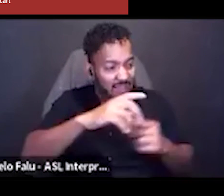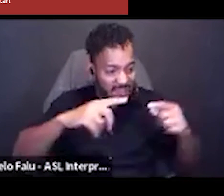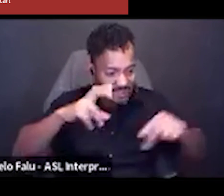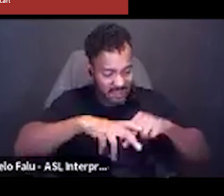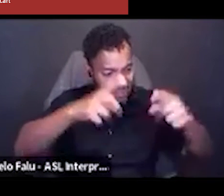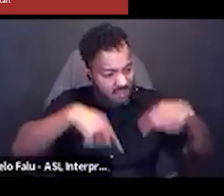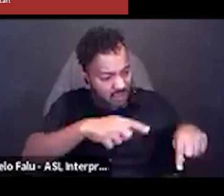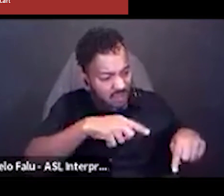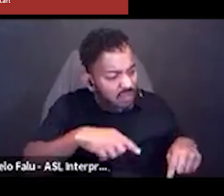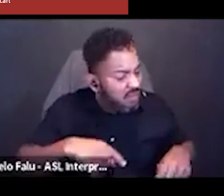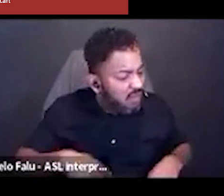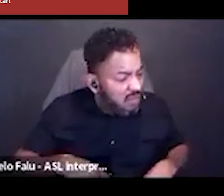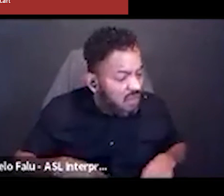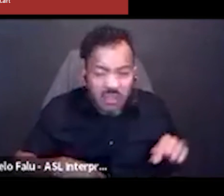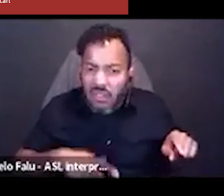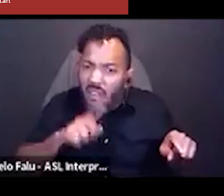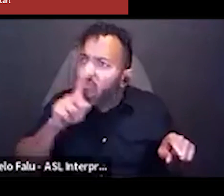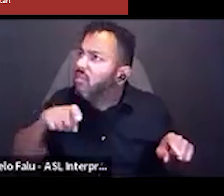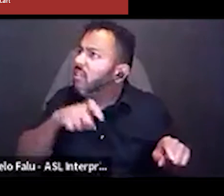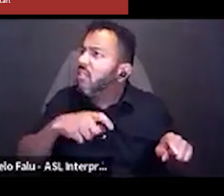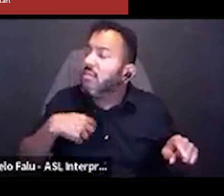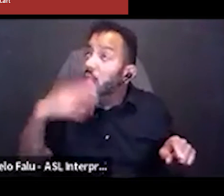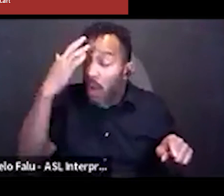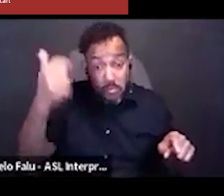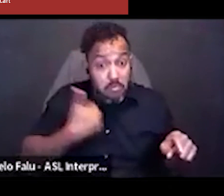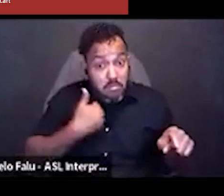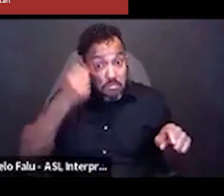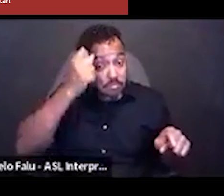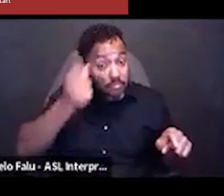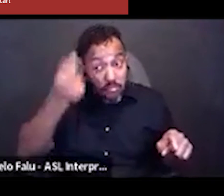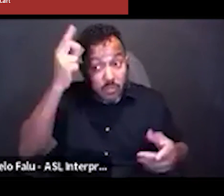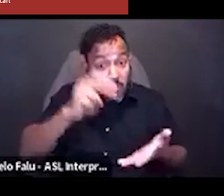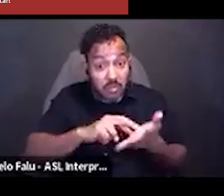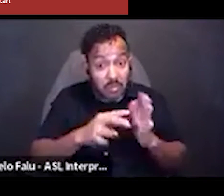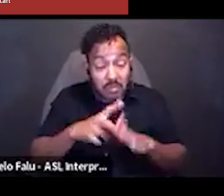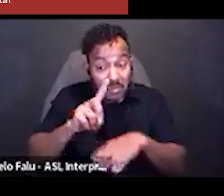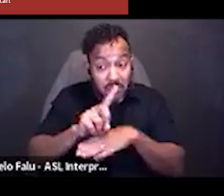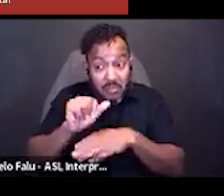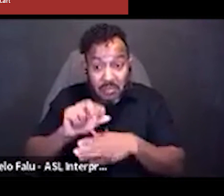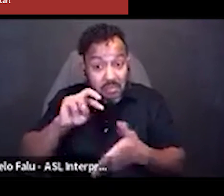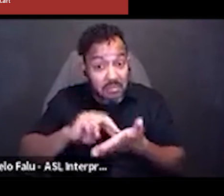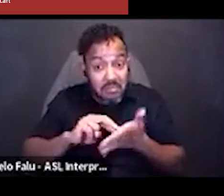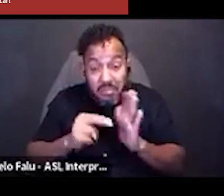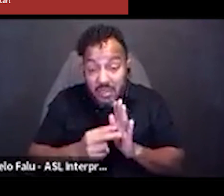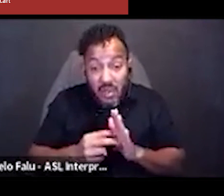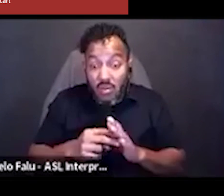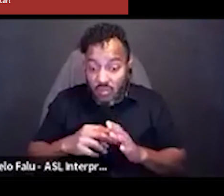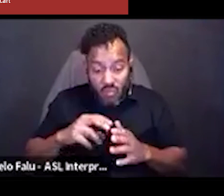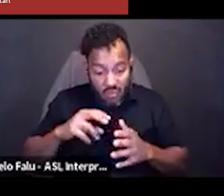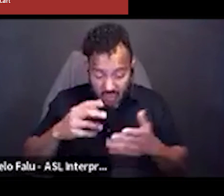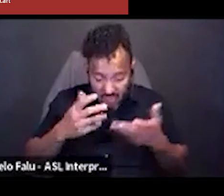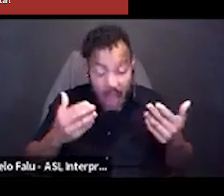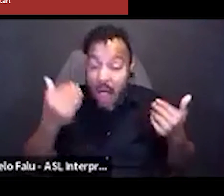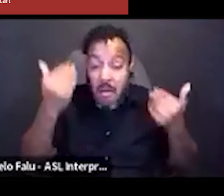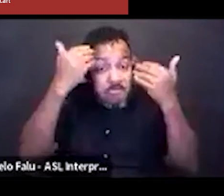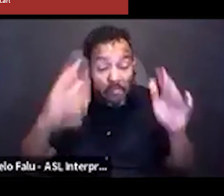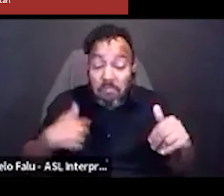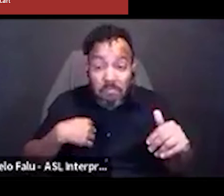Because I didn't understand what disability was or seeing it because I never saw it firsthand